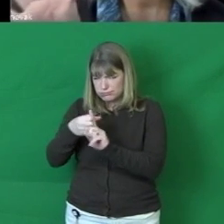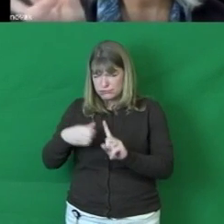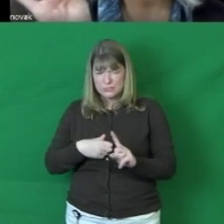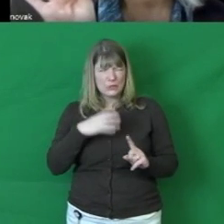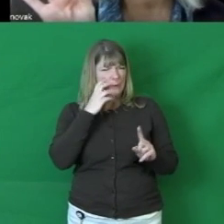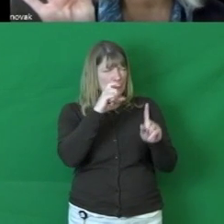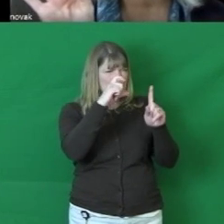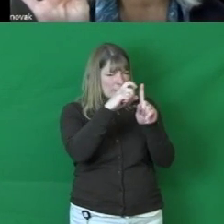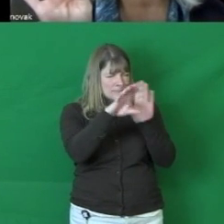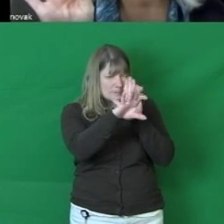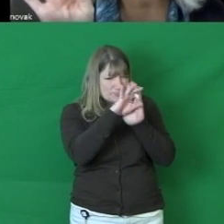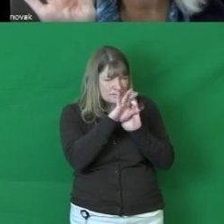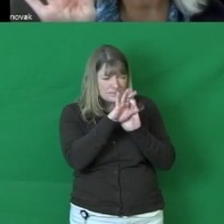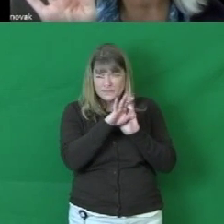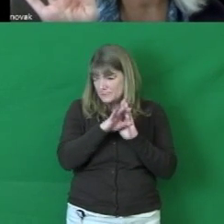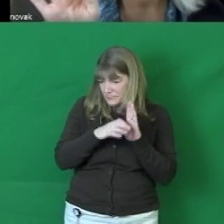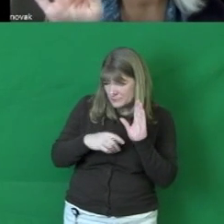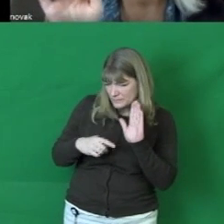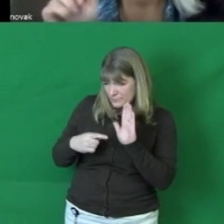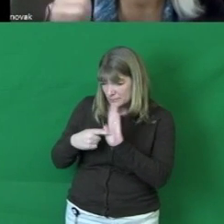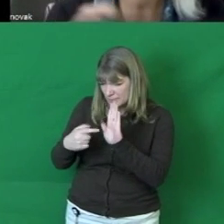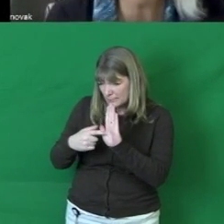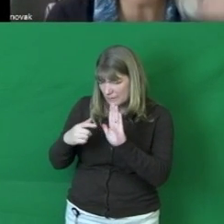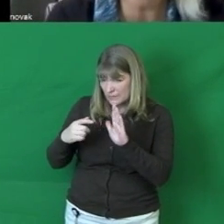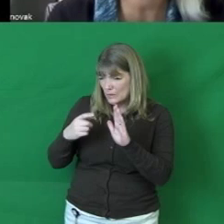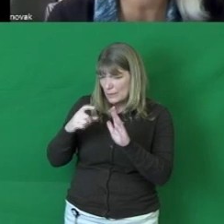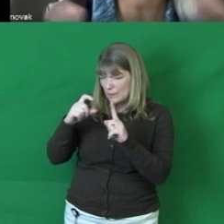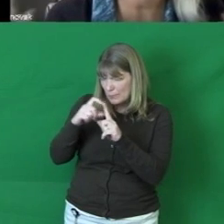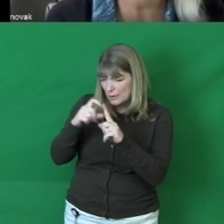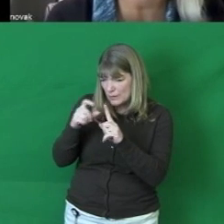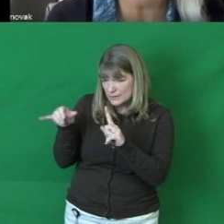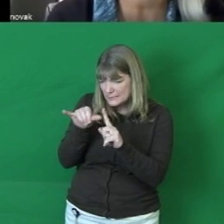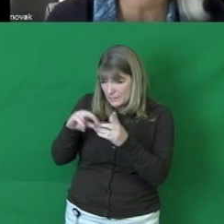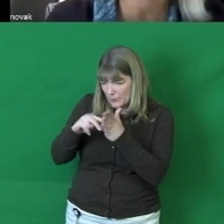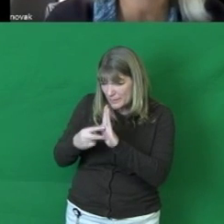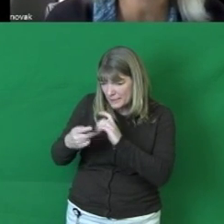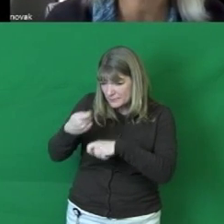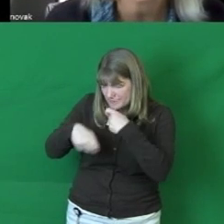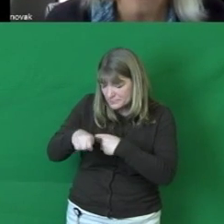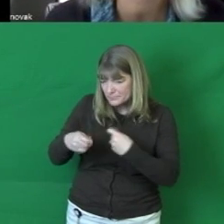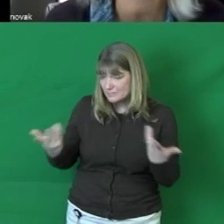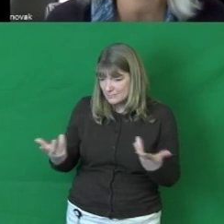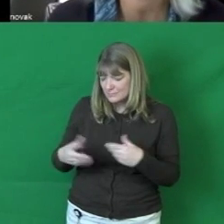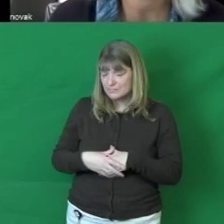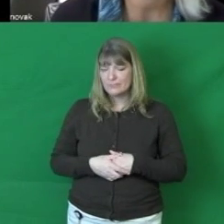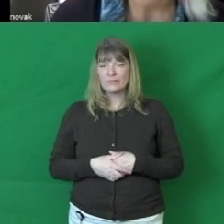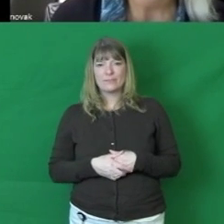certain words in songs and asking students to substitute a word that has a similar meaning.